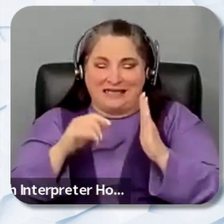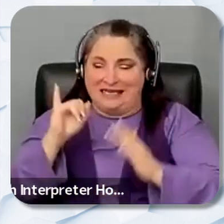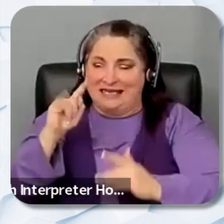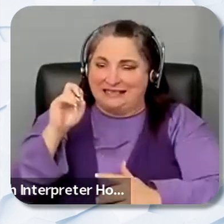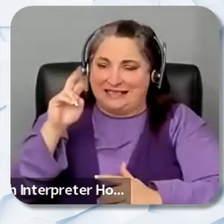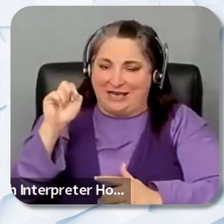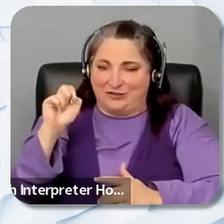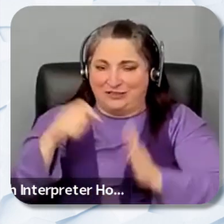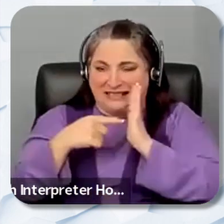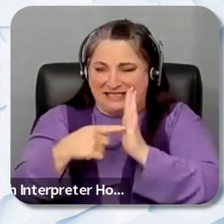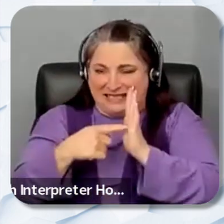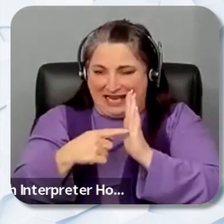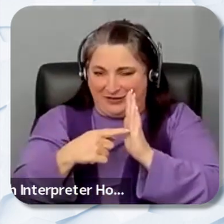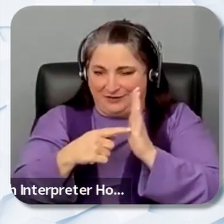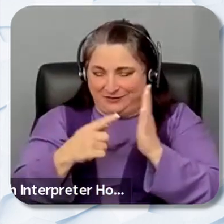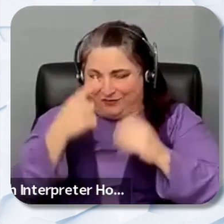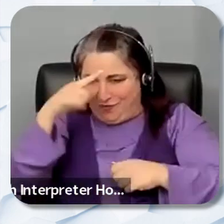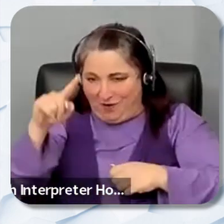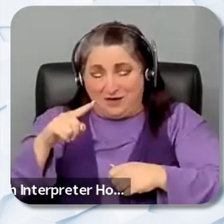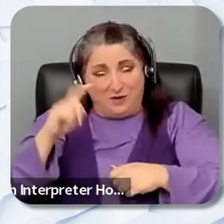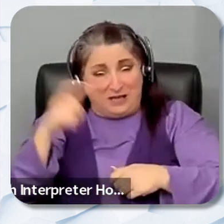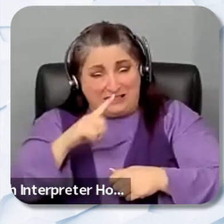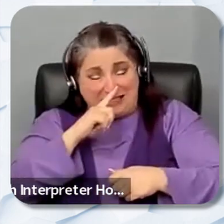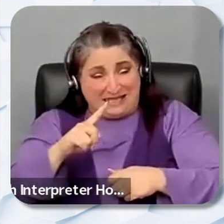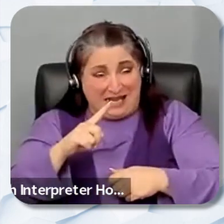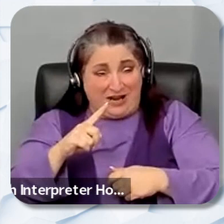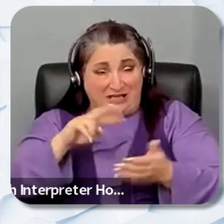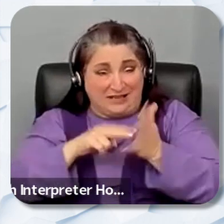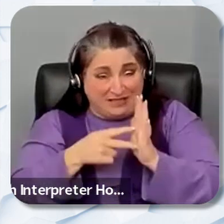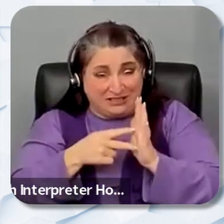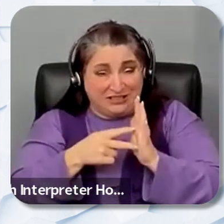was asking, "Is there a definition of the selection elements?" We are going to provide